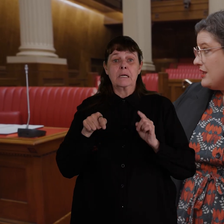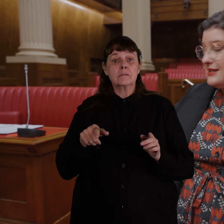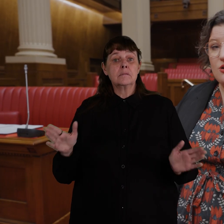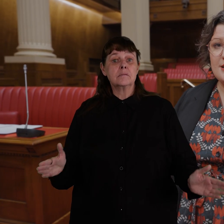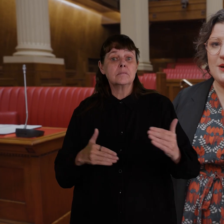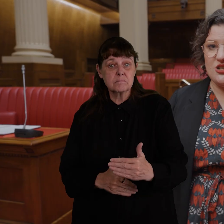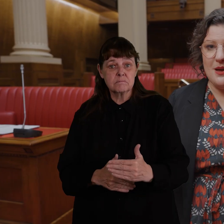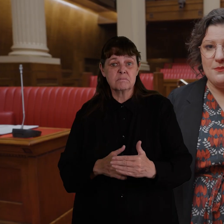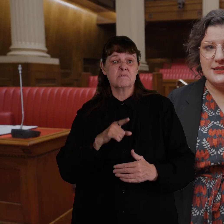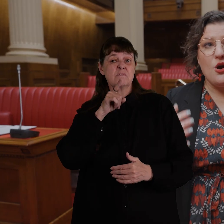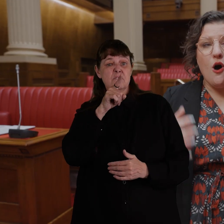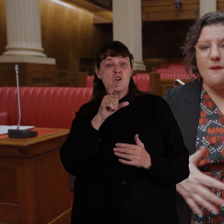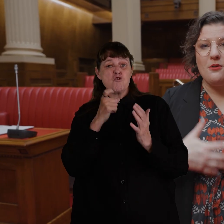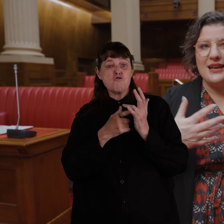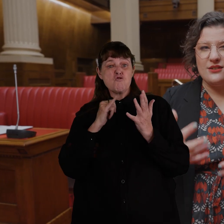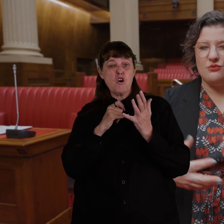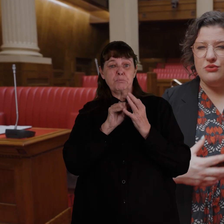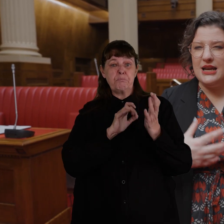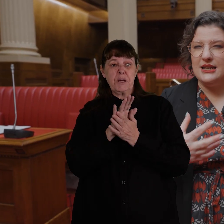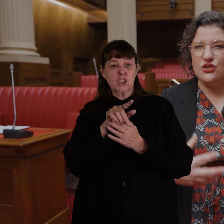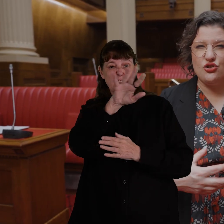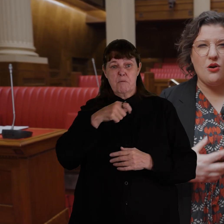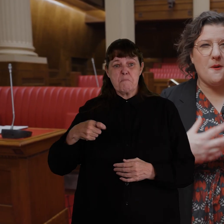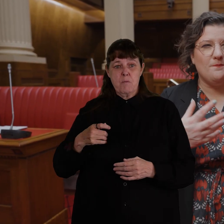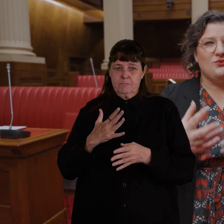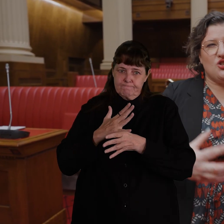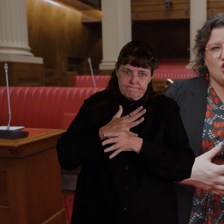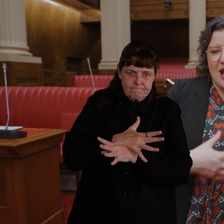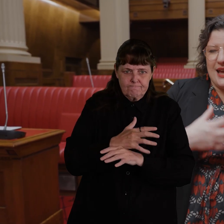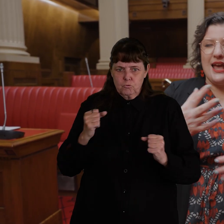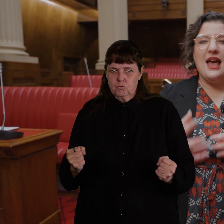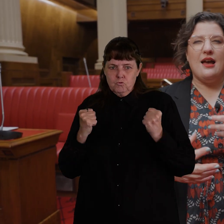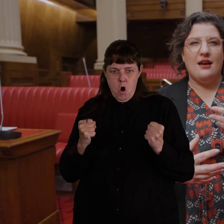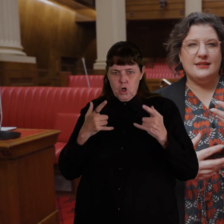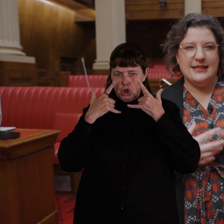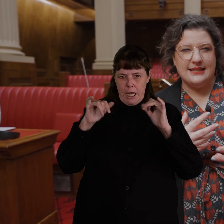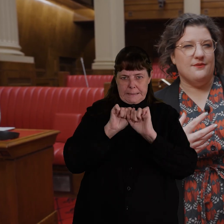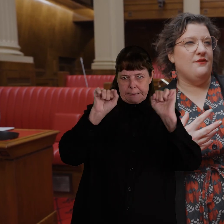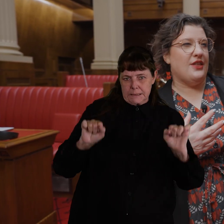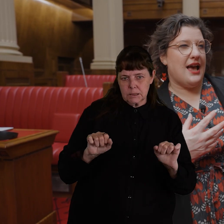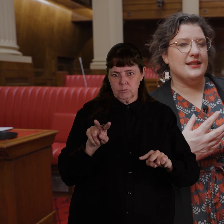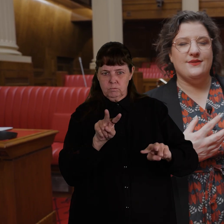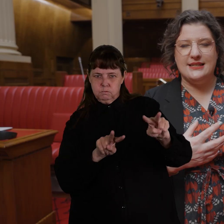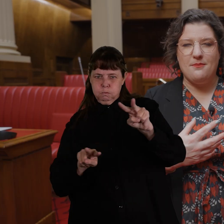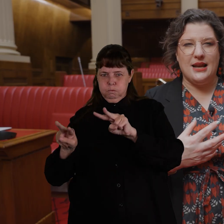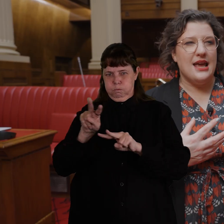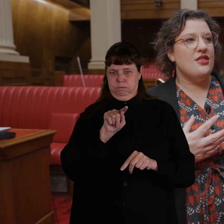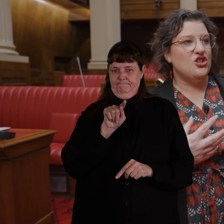with its crossbench members, operates on a really strong check system for the House of Assembly.